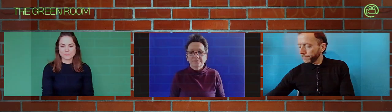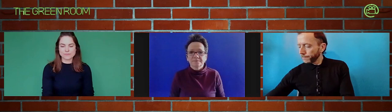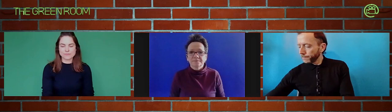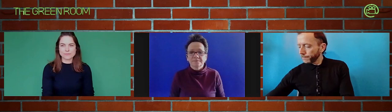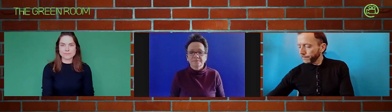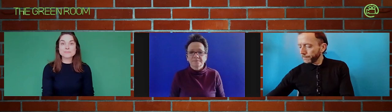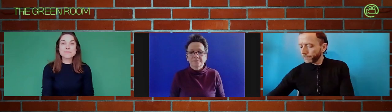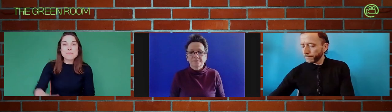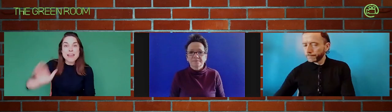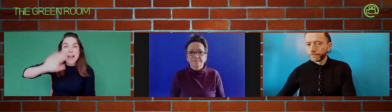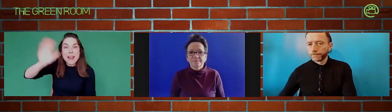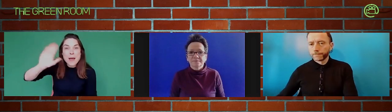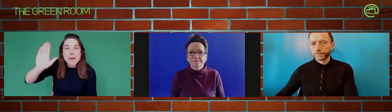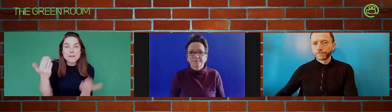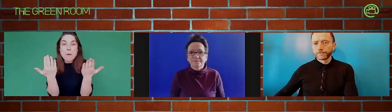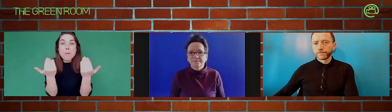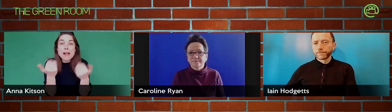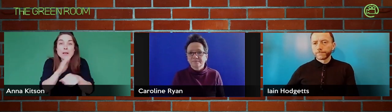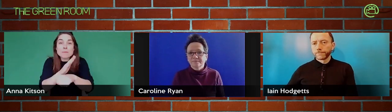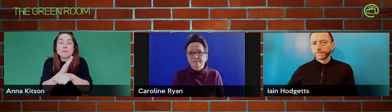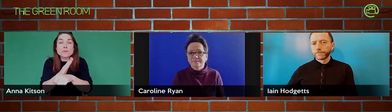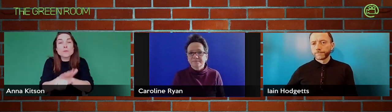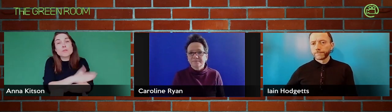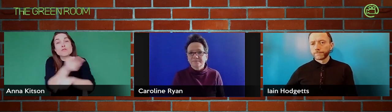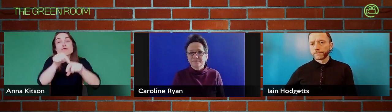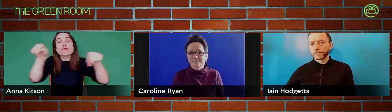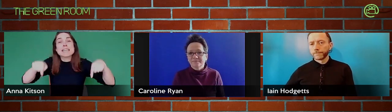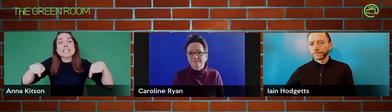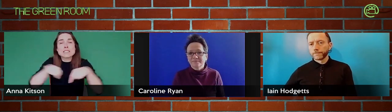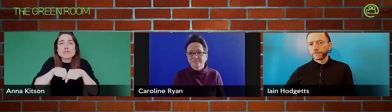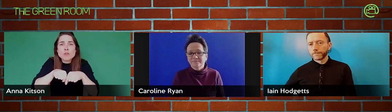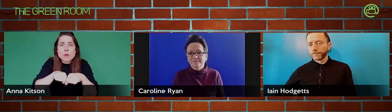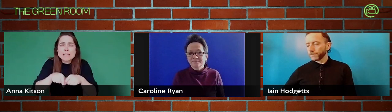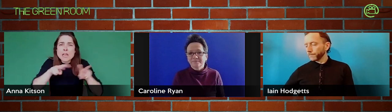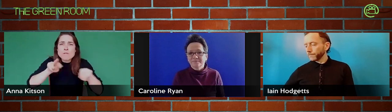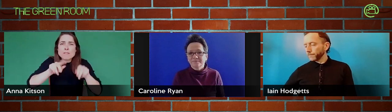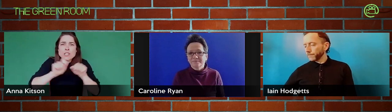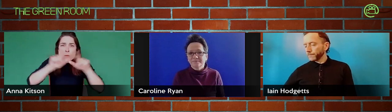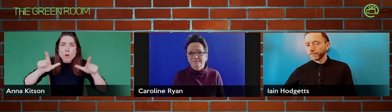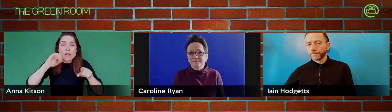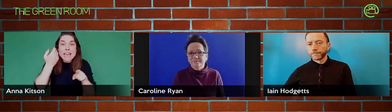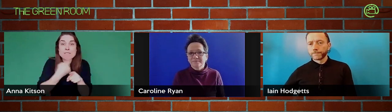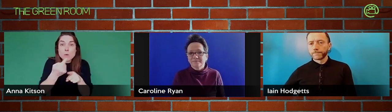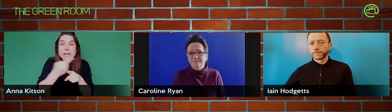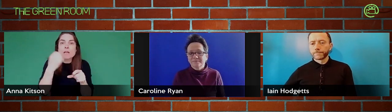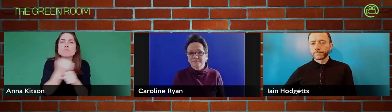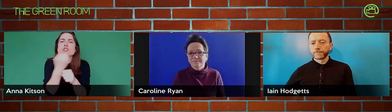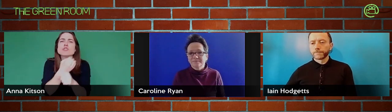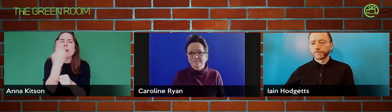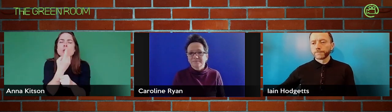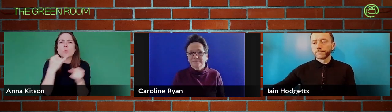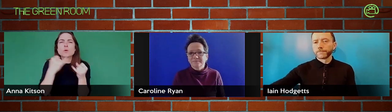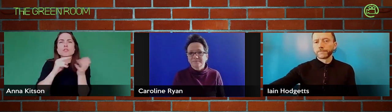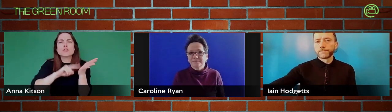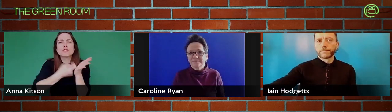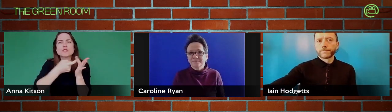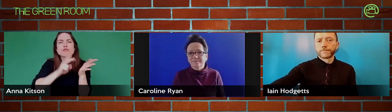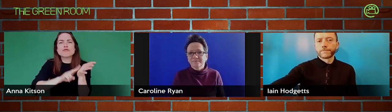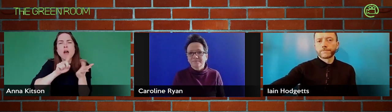Hello and welcome to our Green Room a weekly video podcast produced by the Strive Collective a collaboration between Hot coals